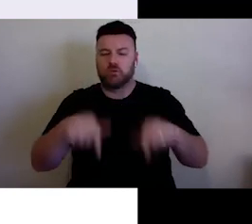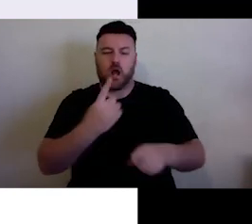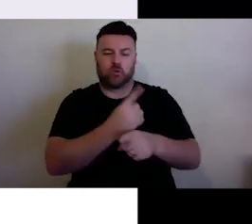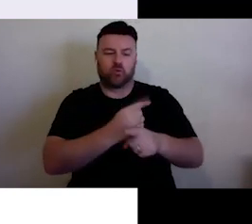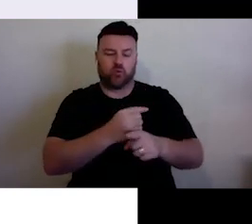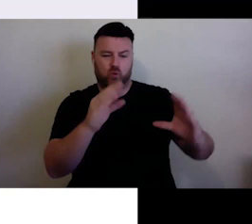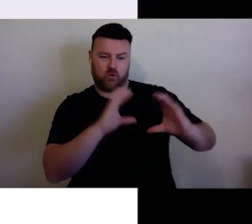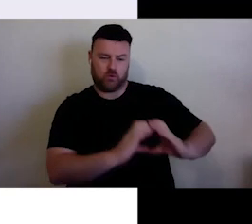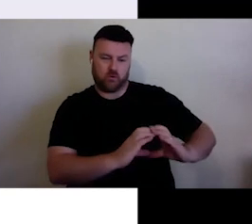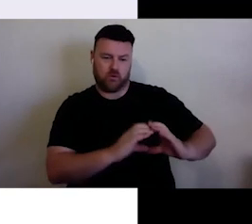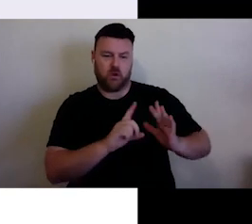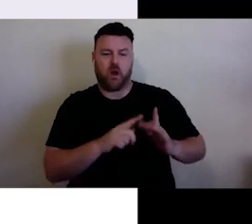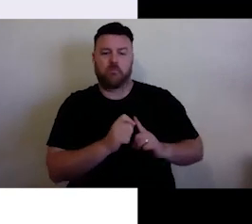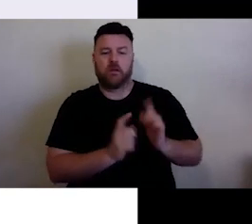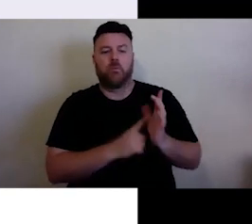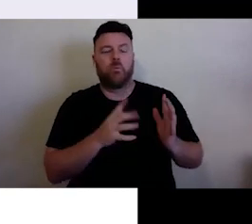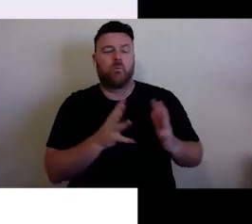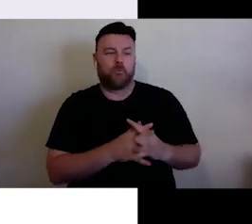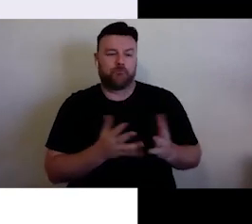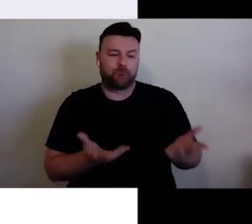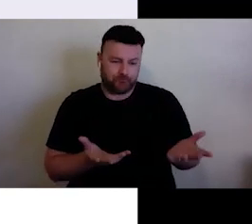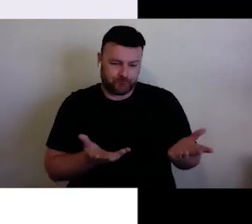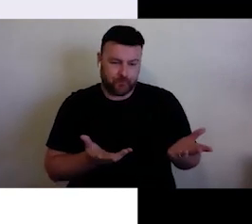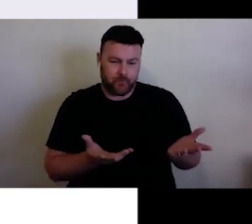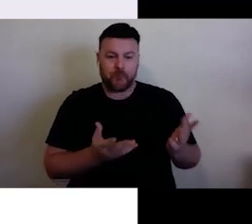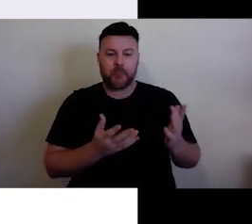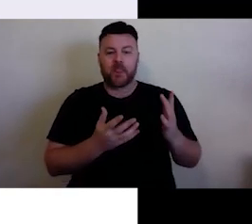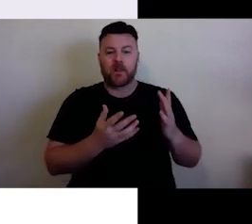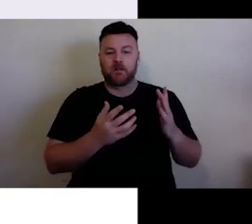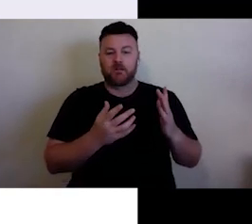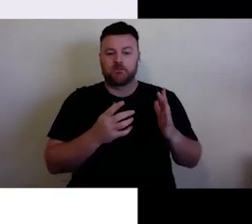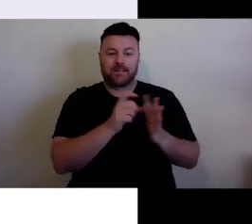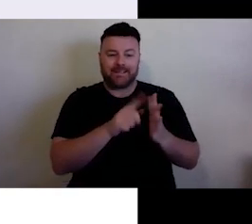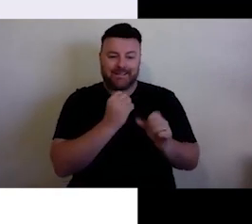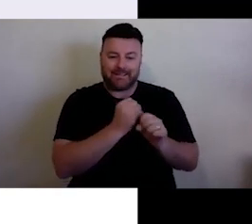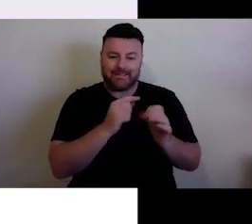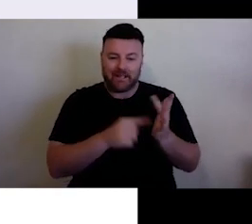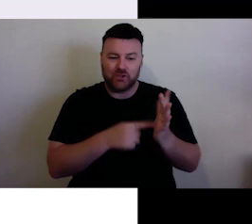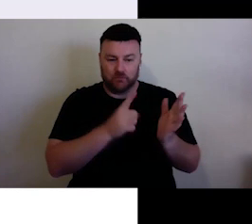intellectual property laws. So, you know, in the digital space, #kr50i79, -- copyright, it is the right to communicate to the public